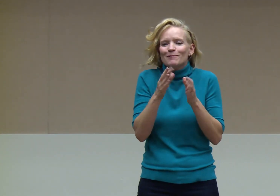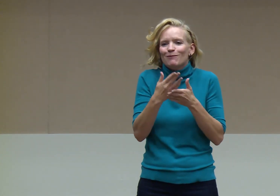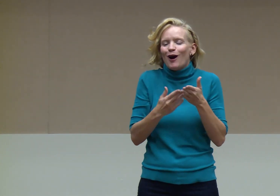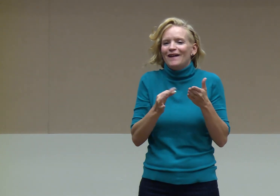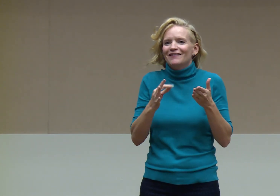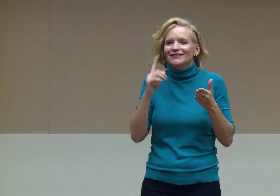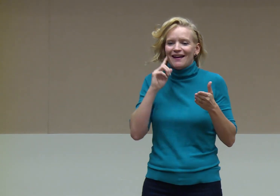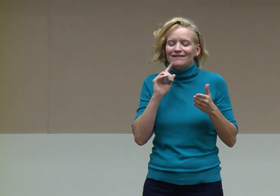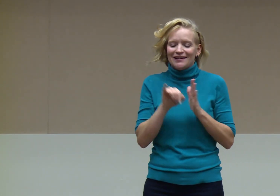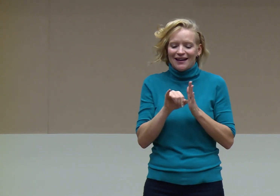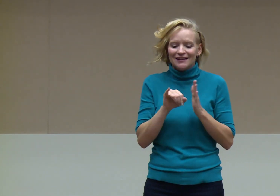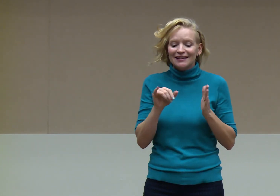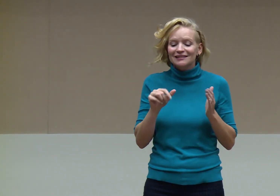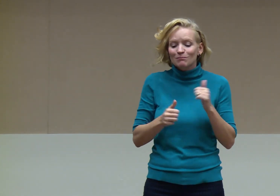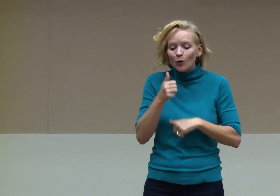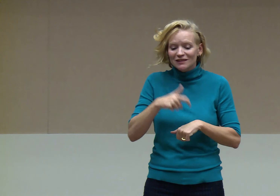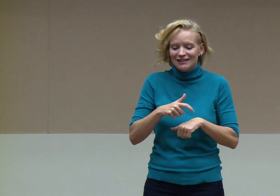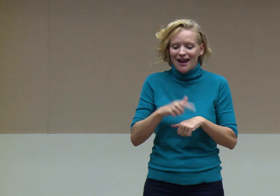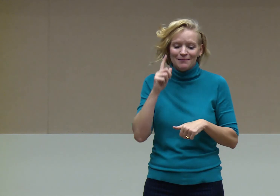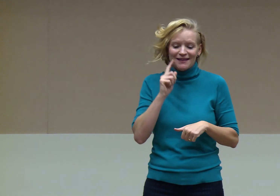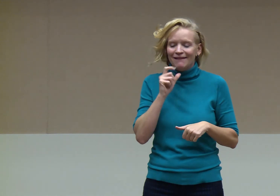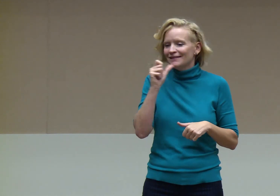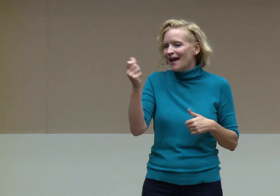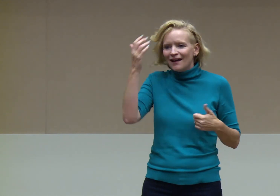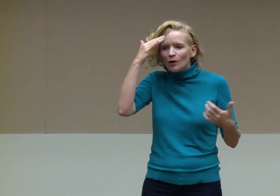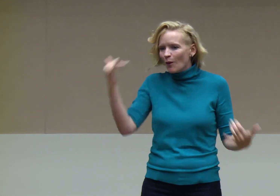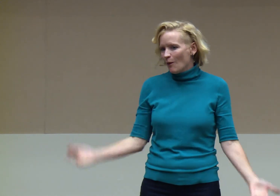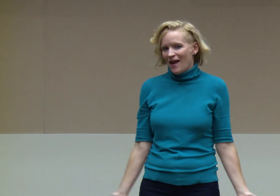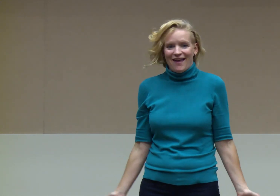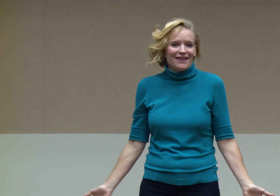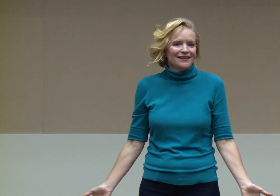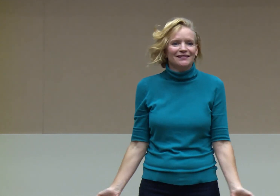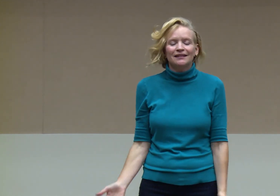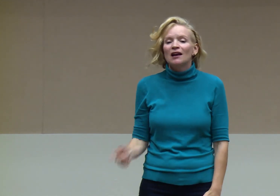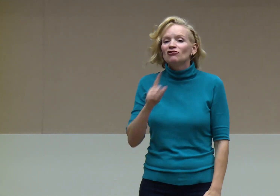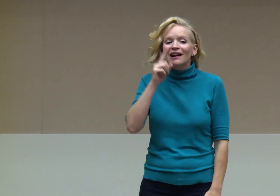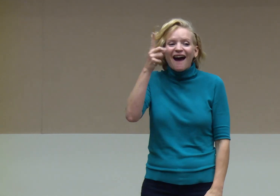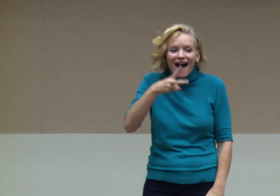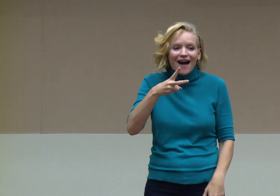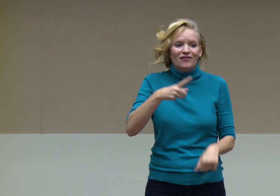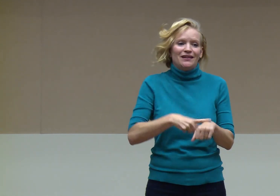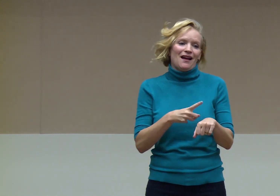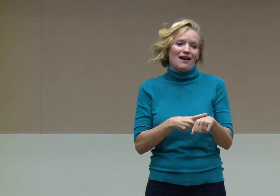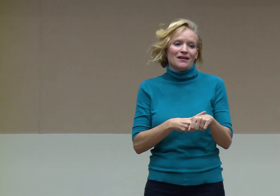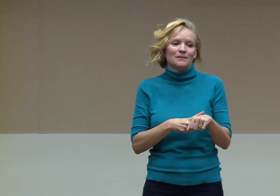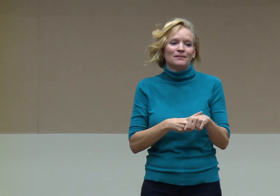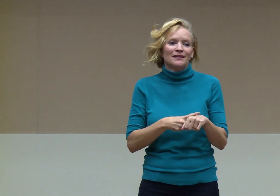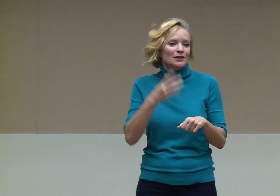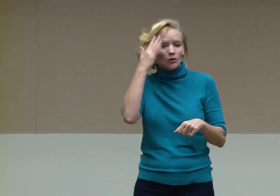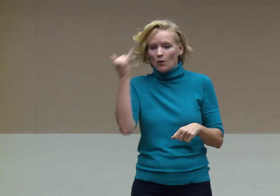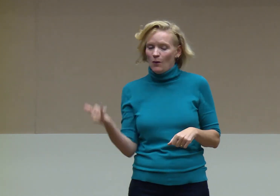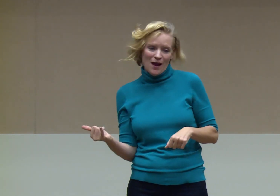In reality, this is a very important part of Deaf identity. Most often, they don't know why they're deaf.